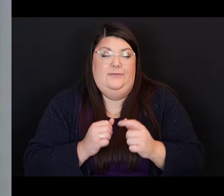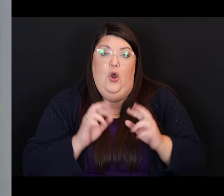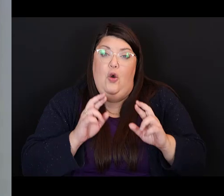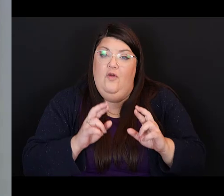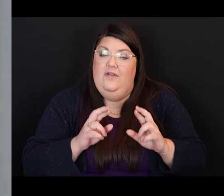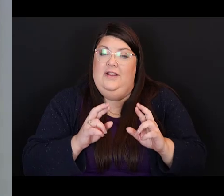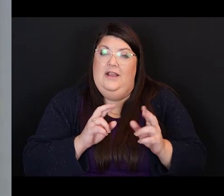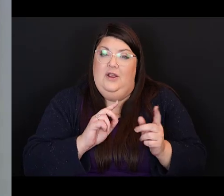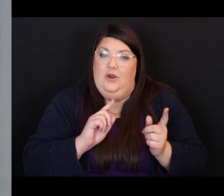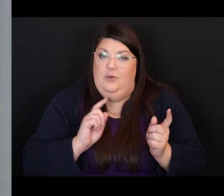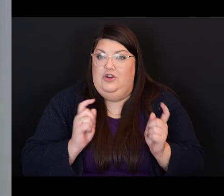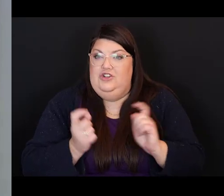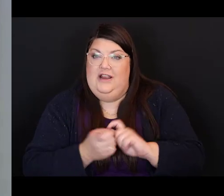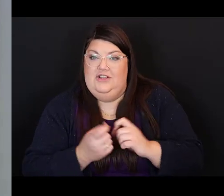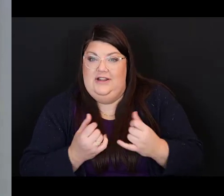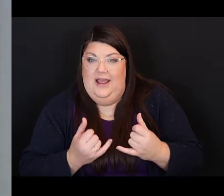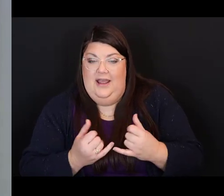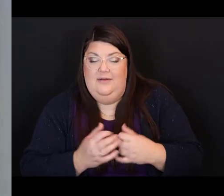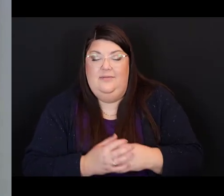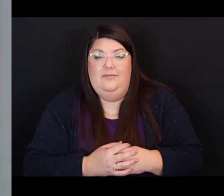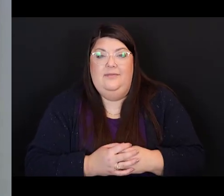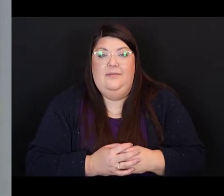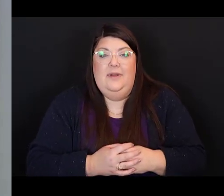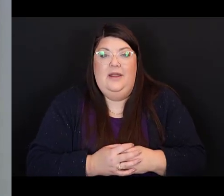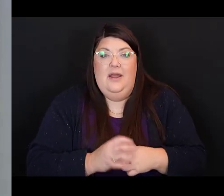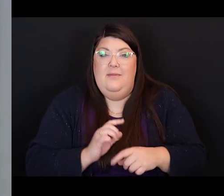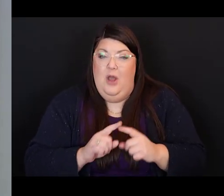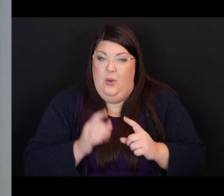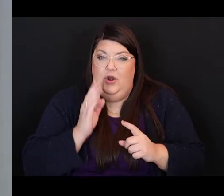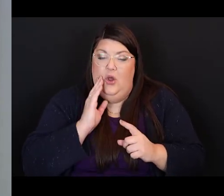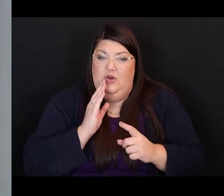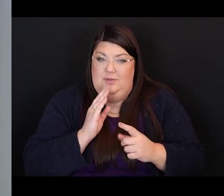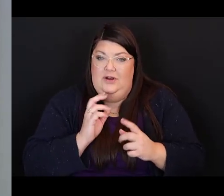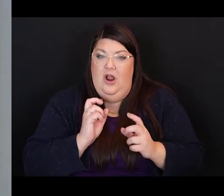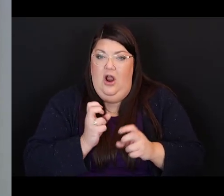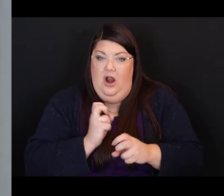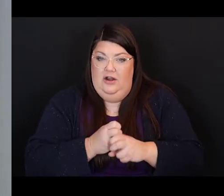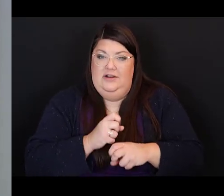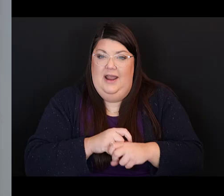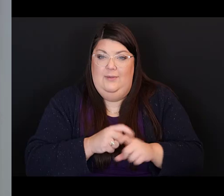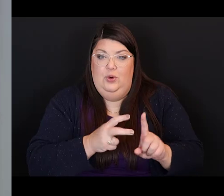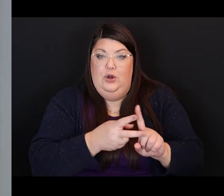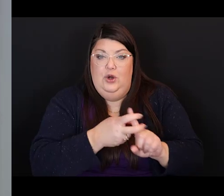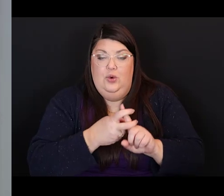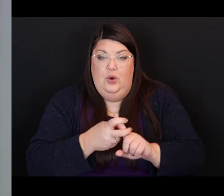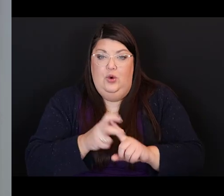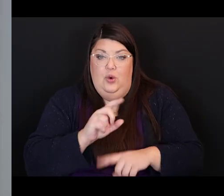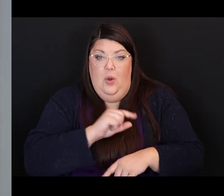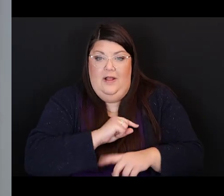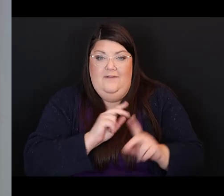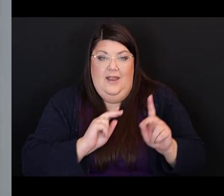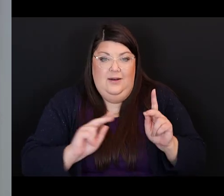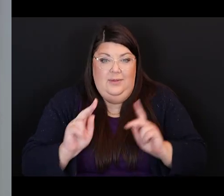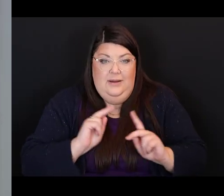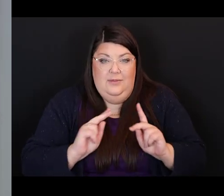end of that, but we also know there's been issues with recruiting qualified personnel.